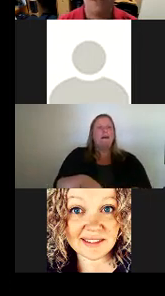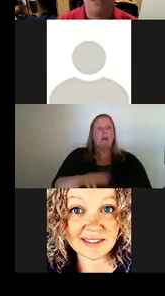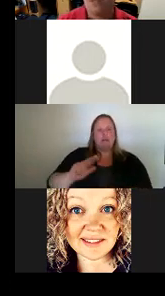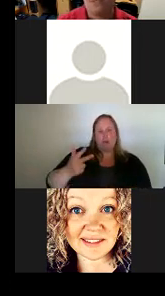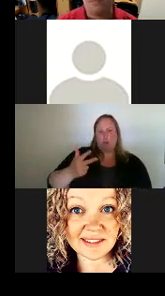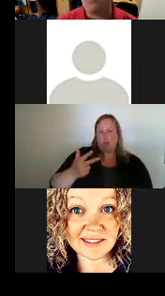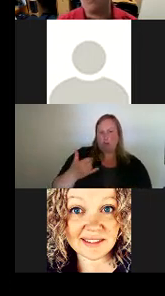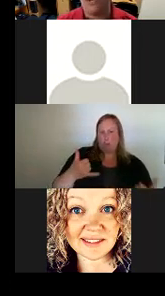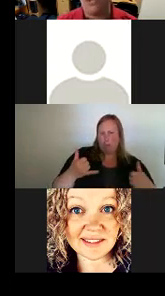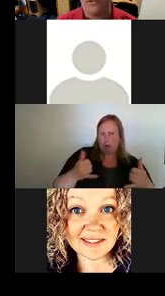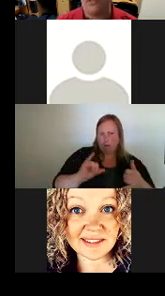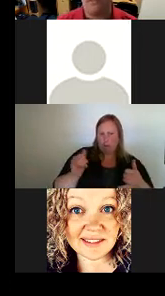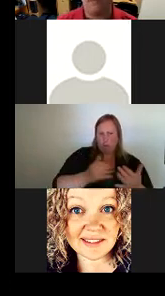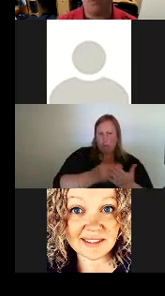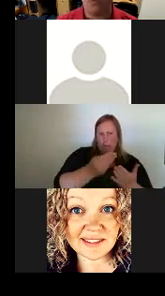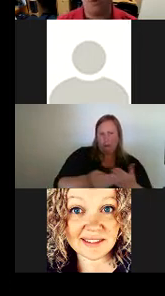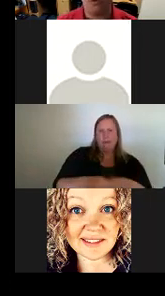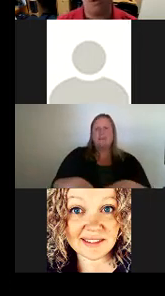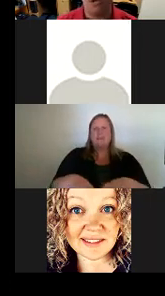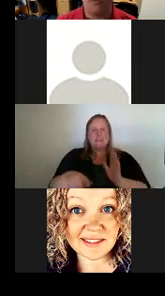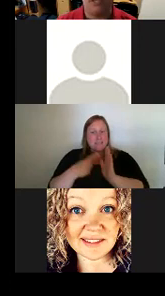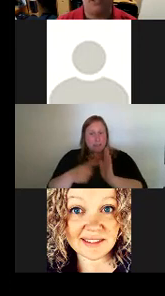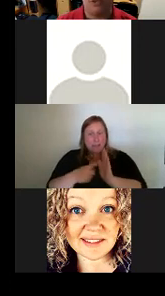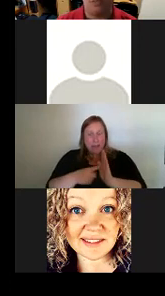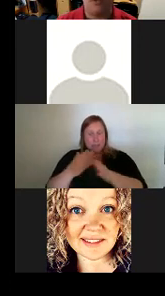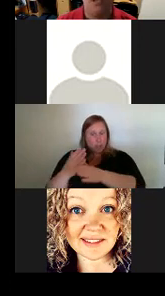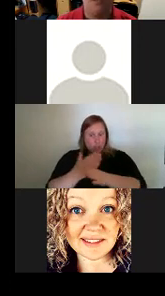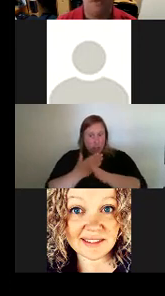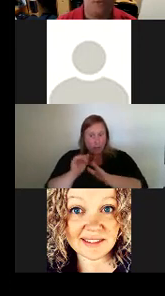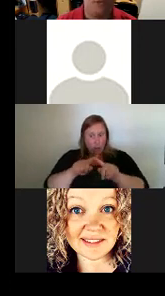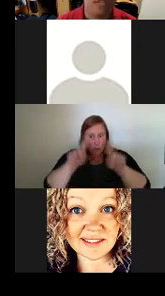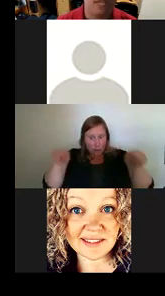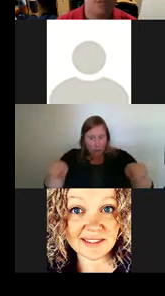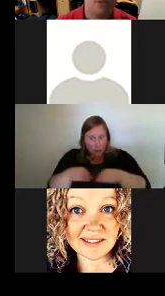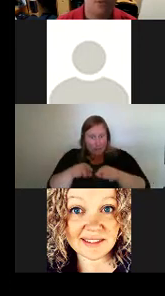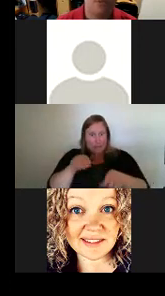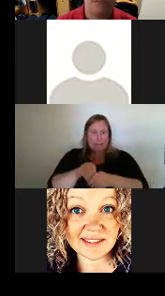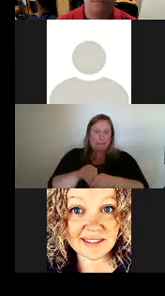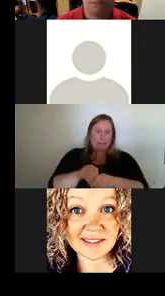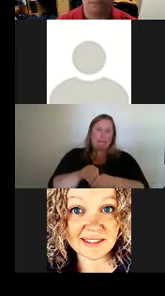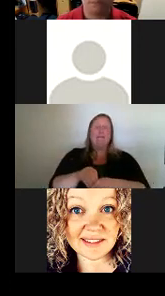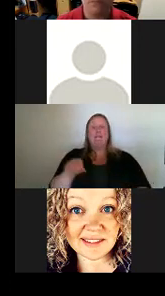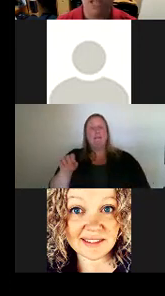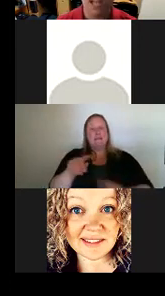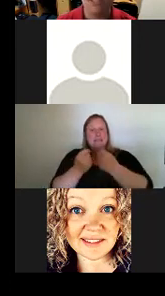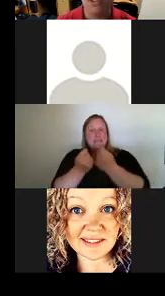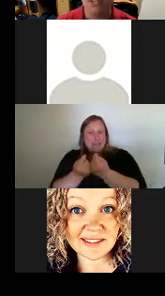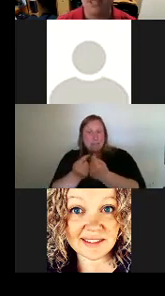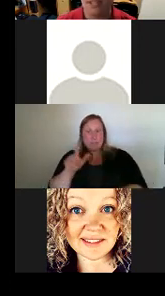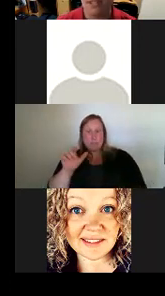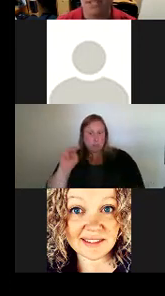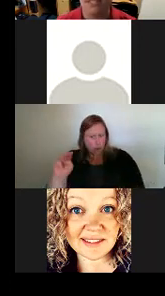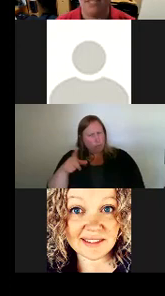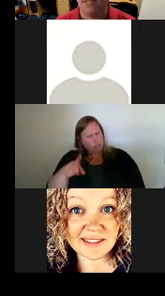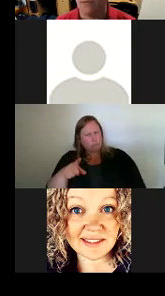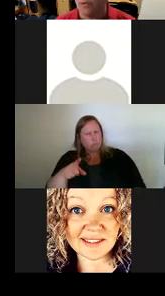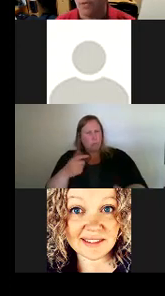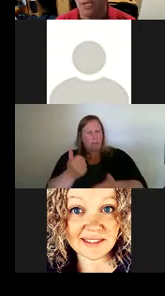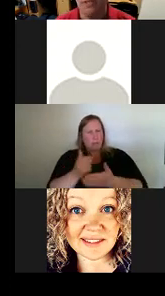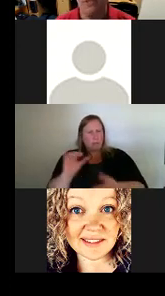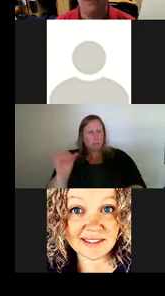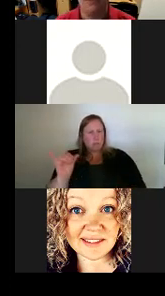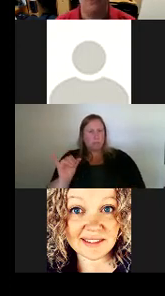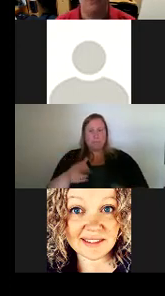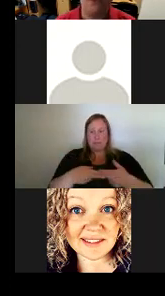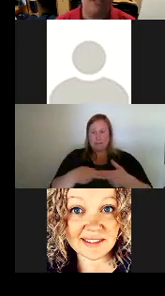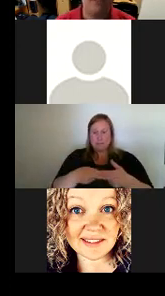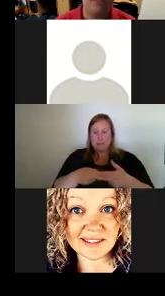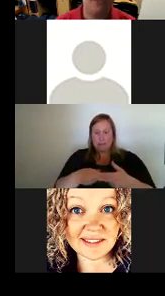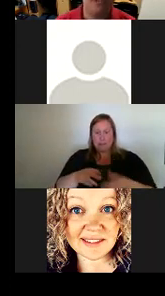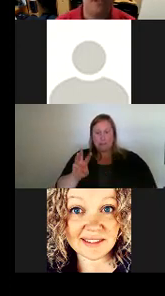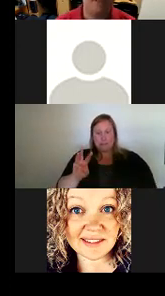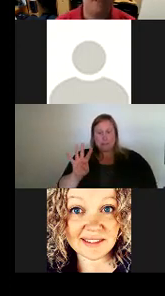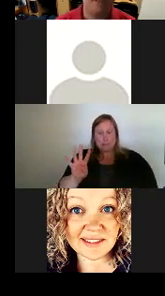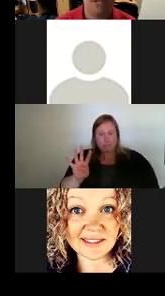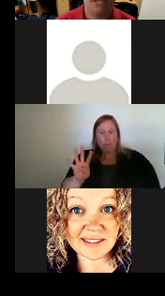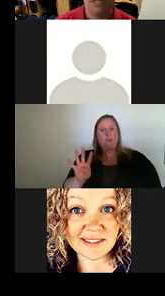I SHARED ON SLIDE 64 THERE IS THREE TRAININGS THAT I HAVE